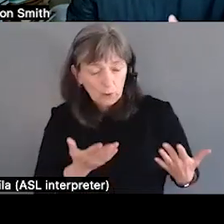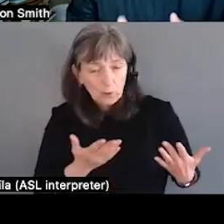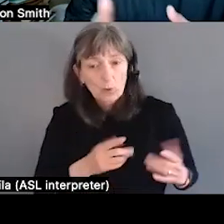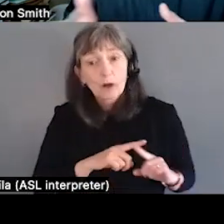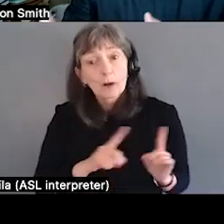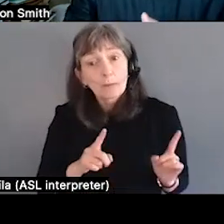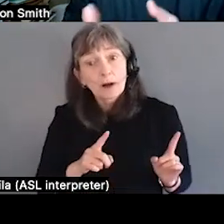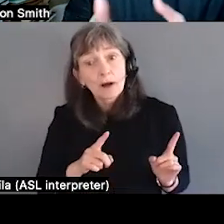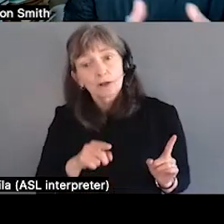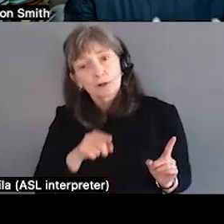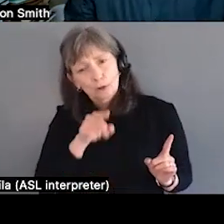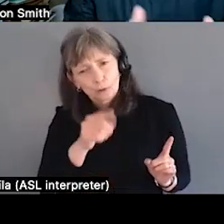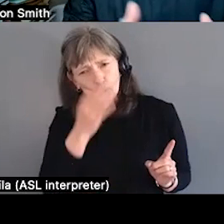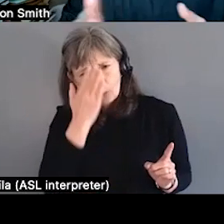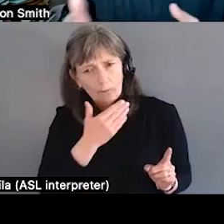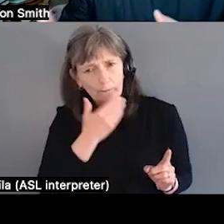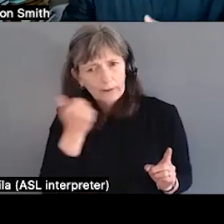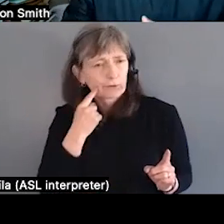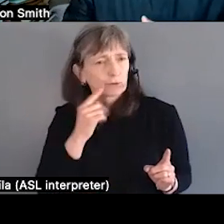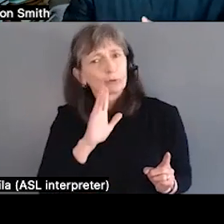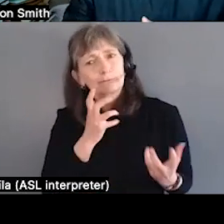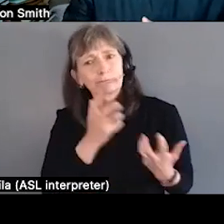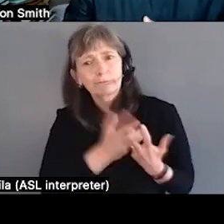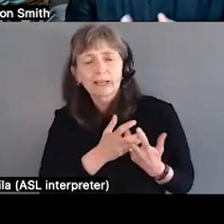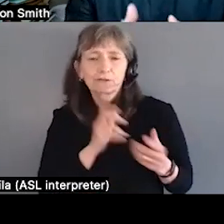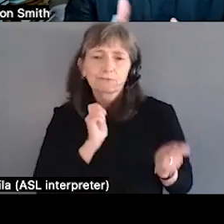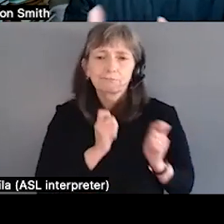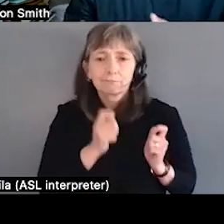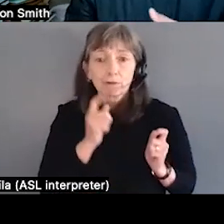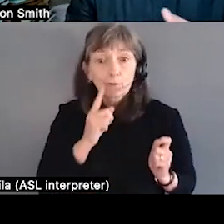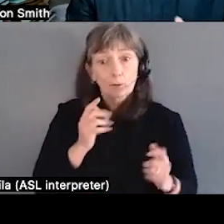to input and suggest things that can be changed and help it develop, because it's very much,